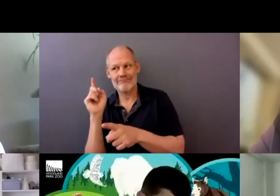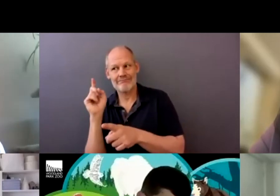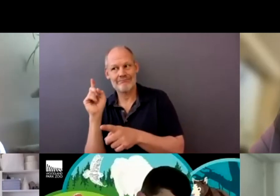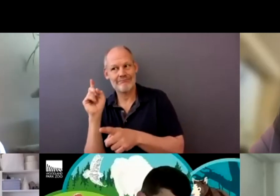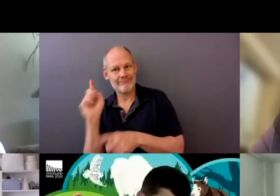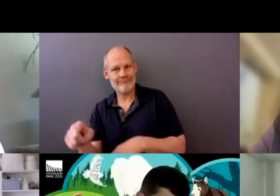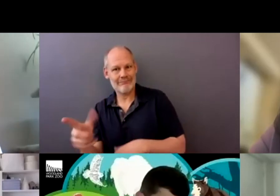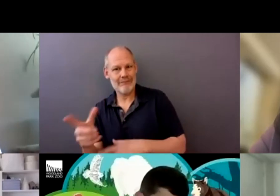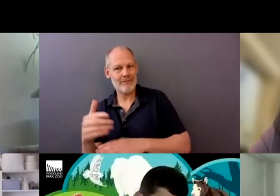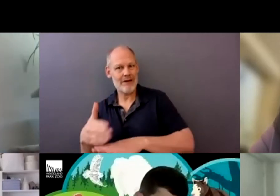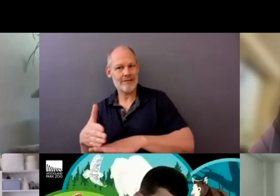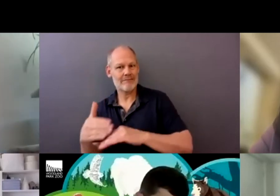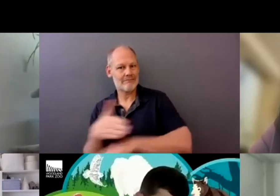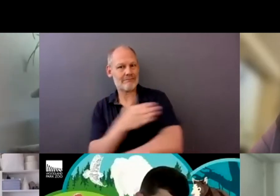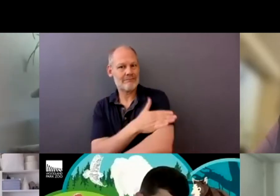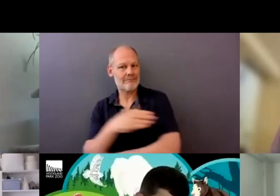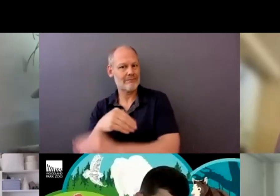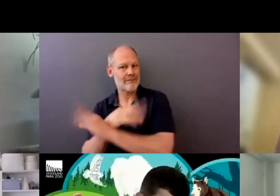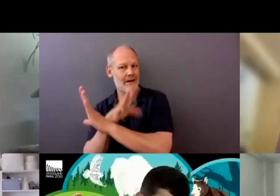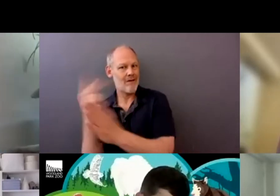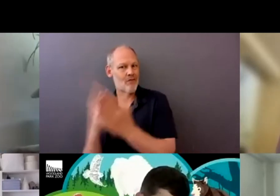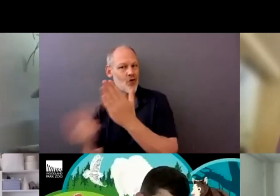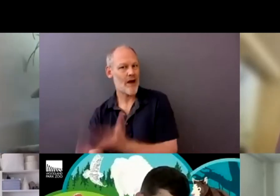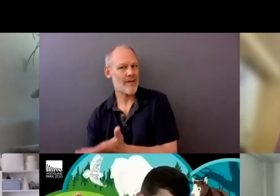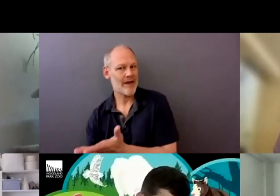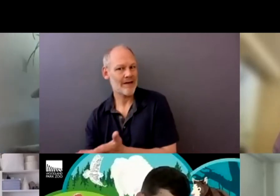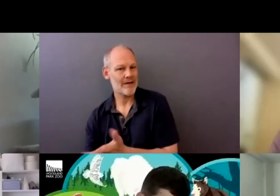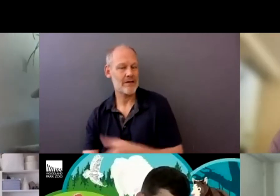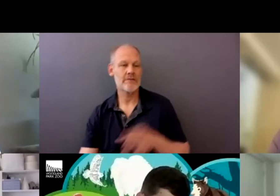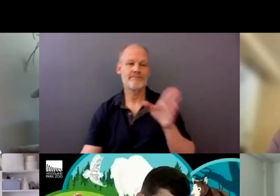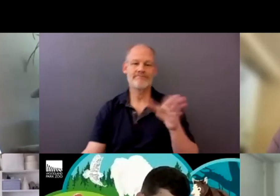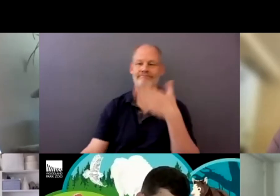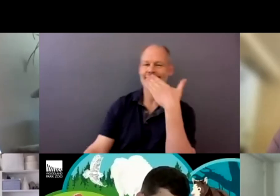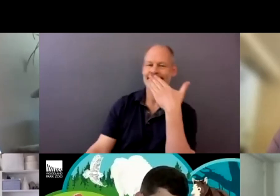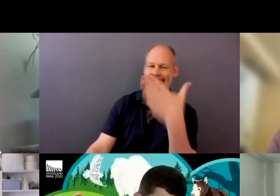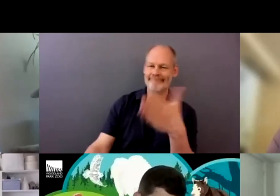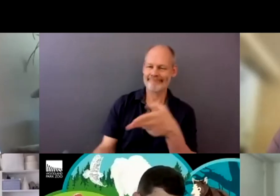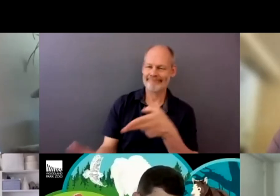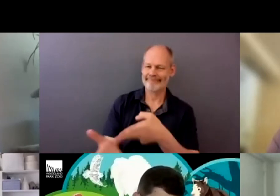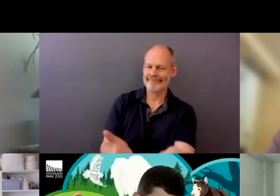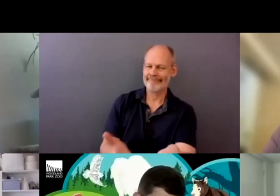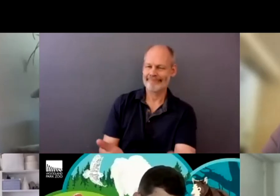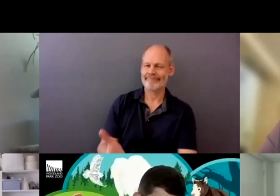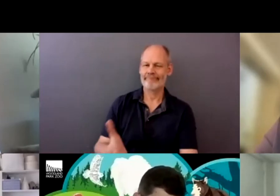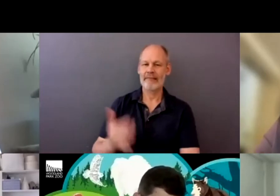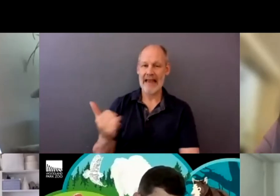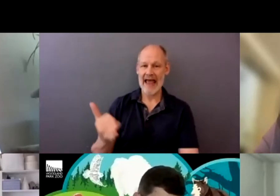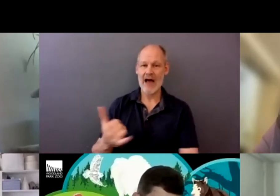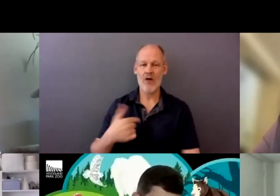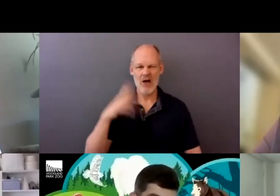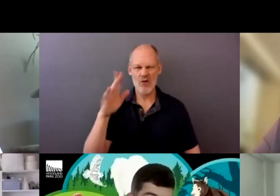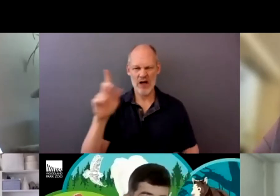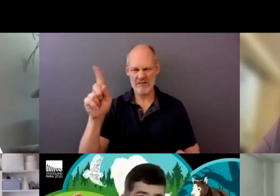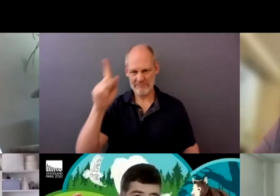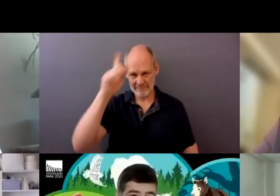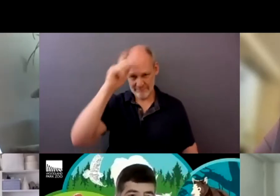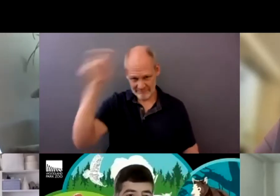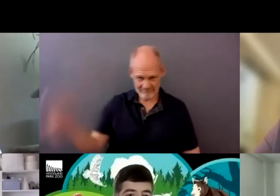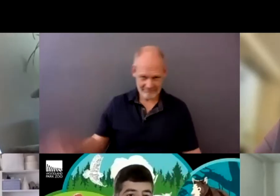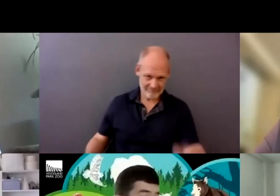Thank you for being really real about that. As a funder myself, what I will say is that we are